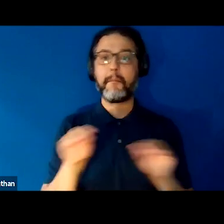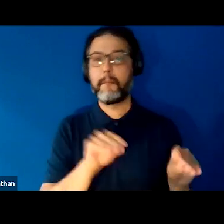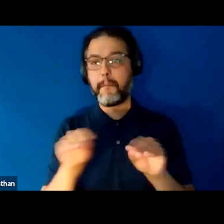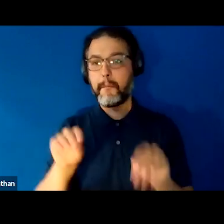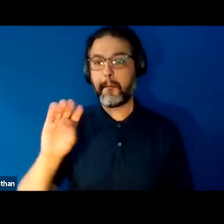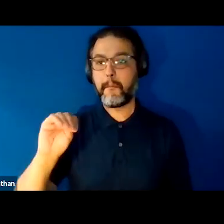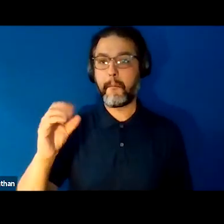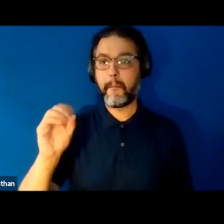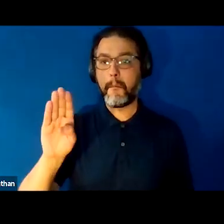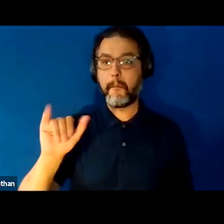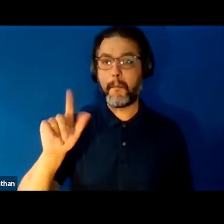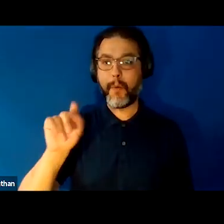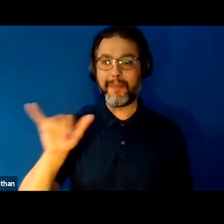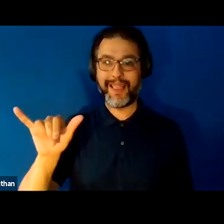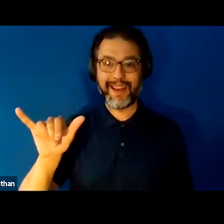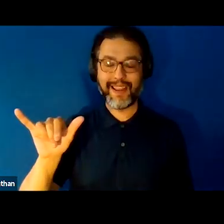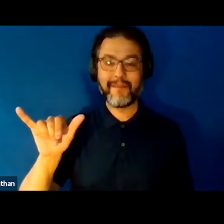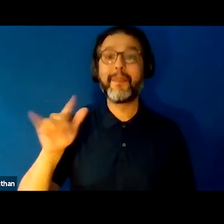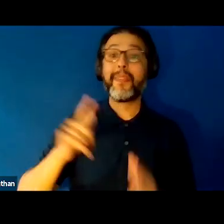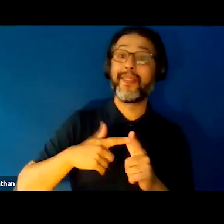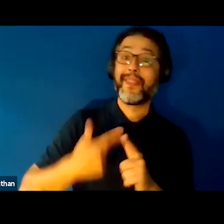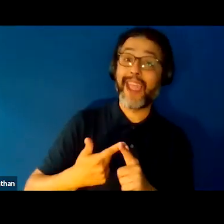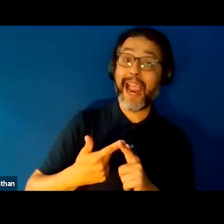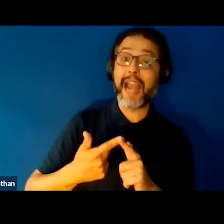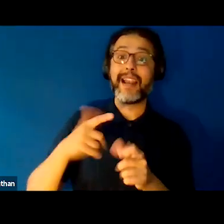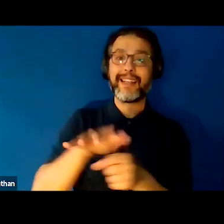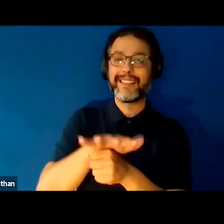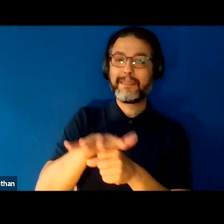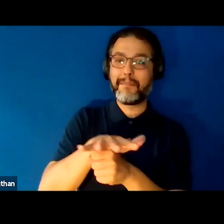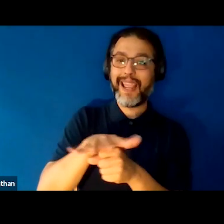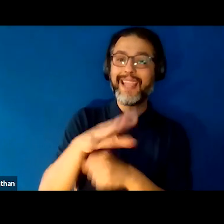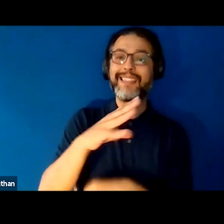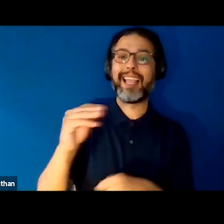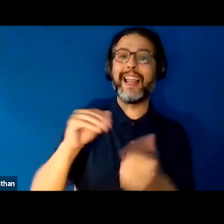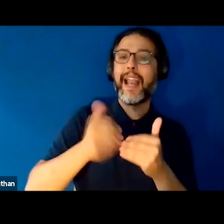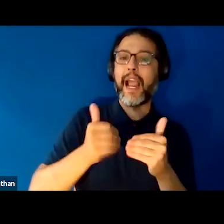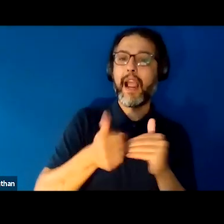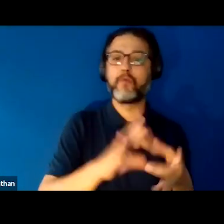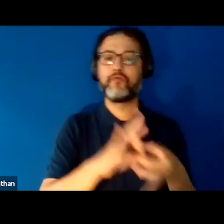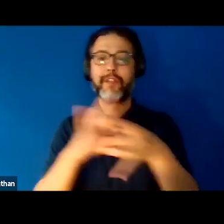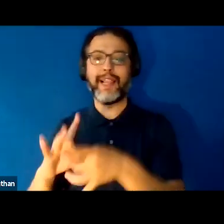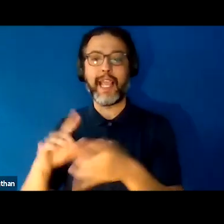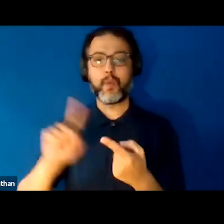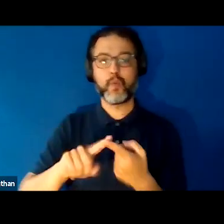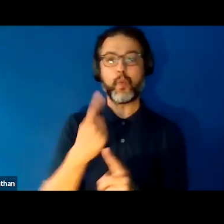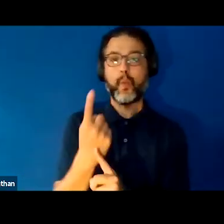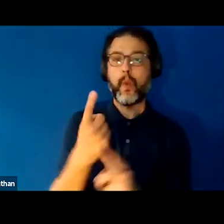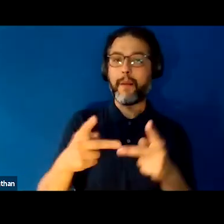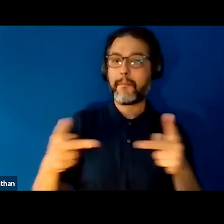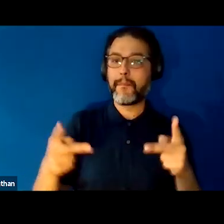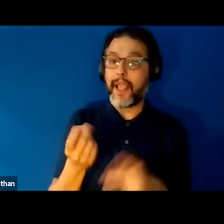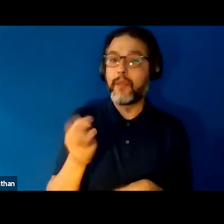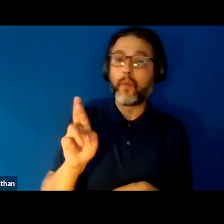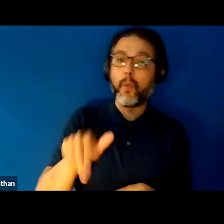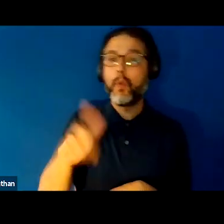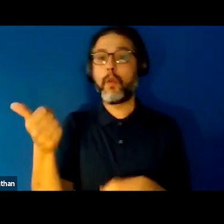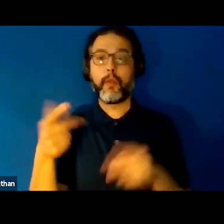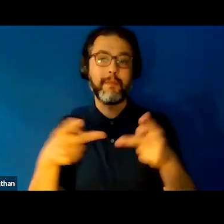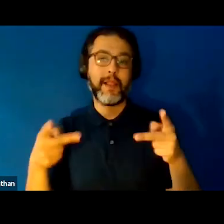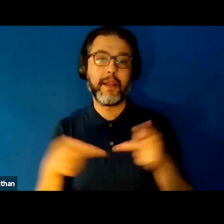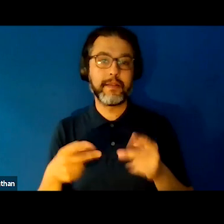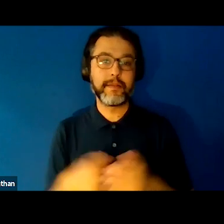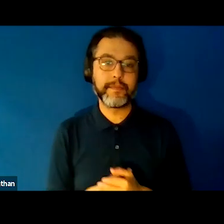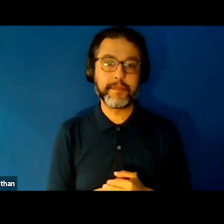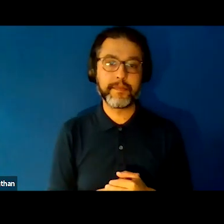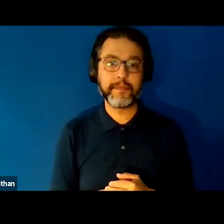And then, also the scale of space and its relationship to one place or another?